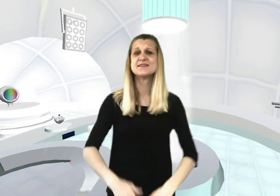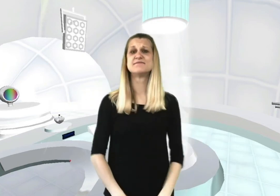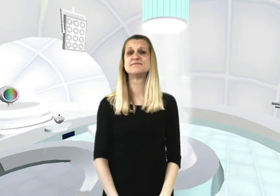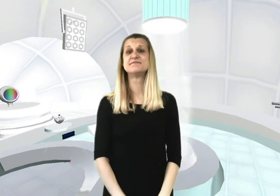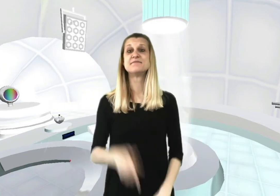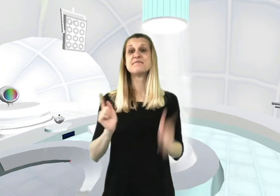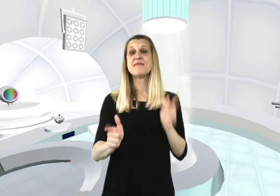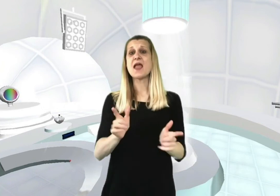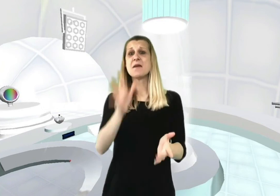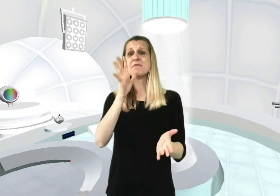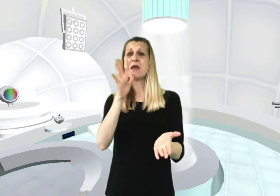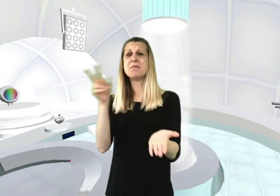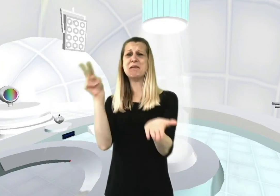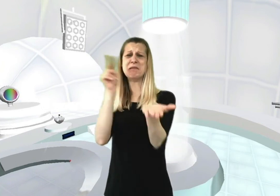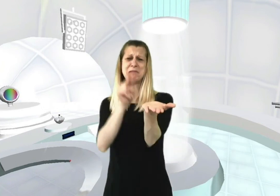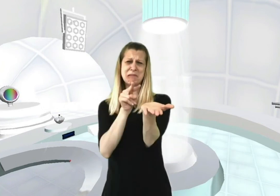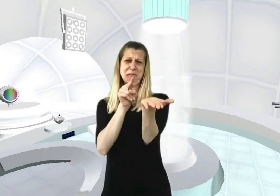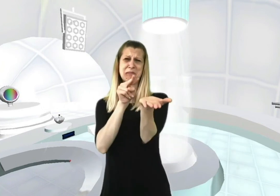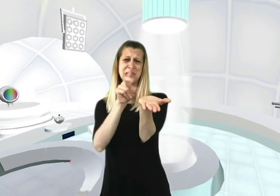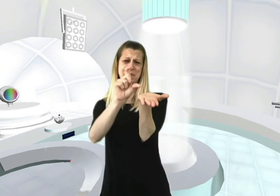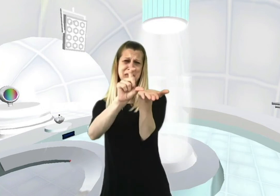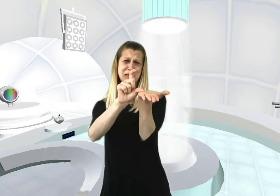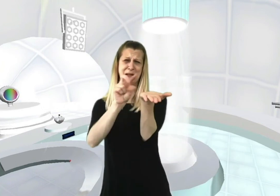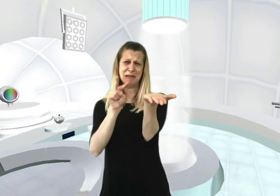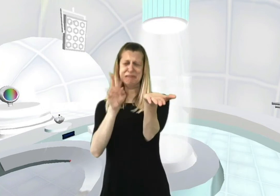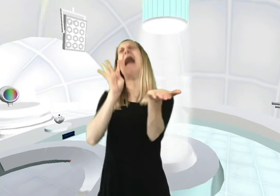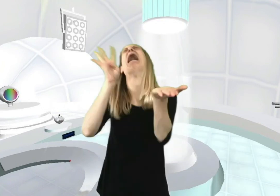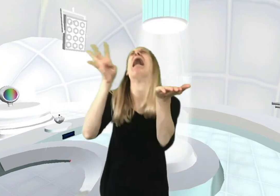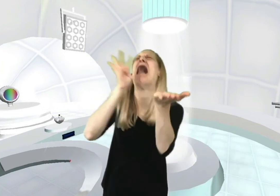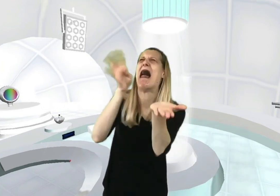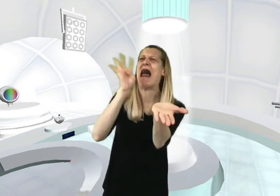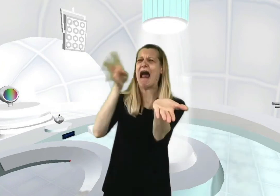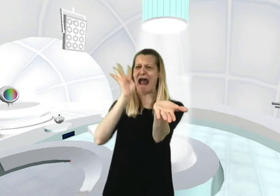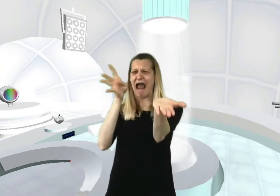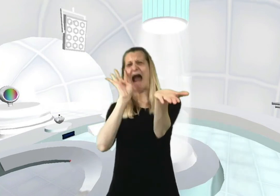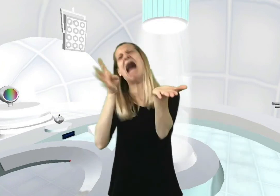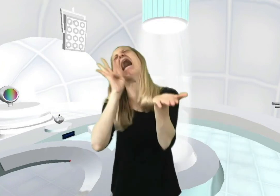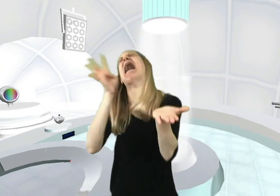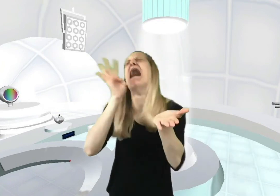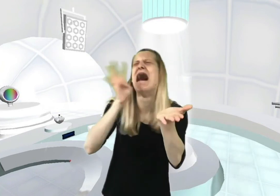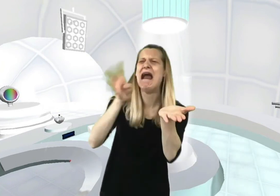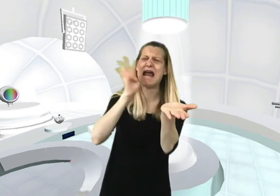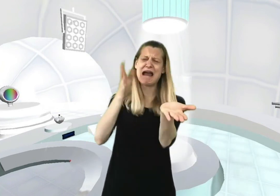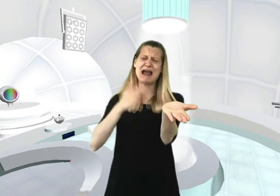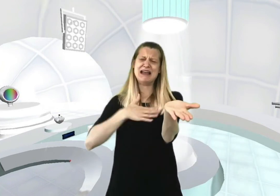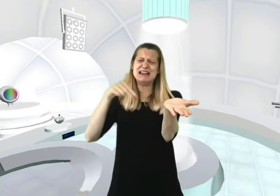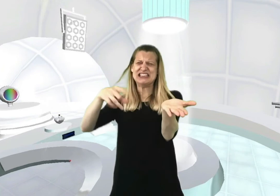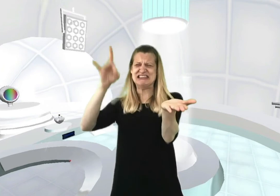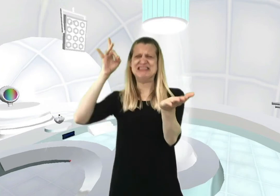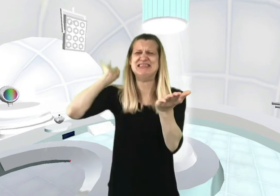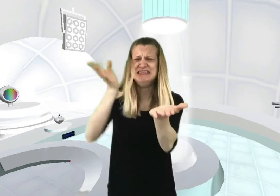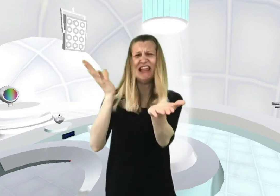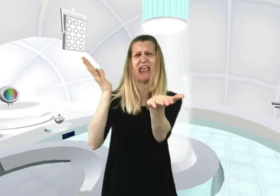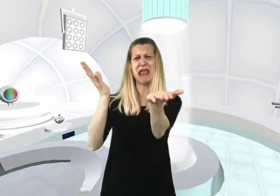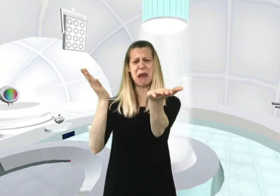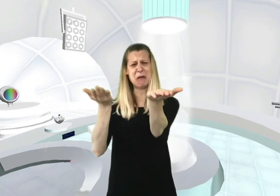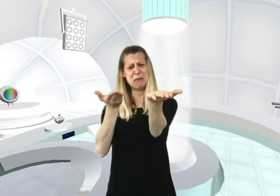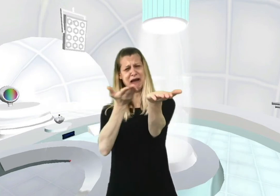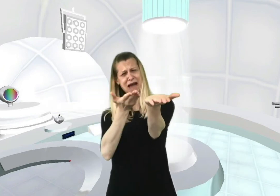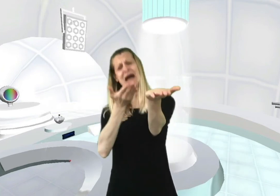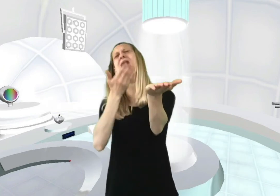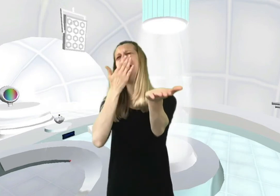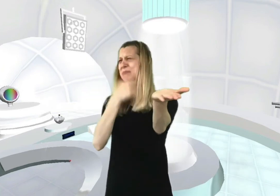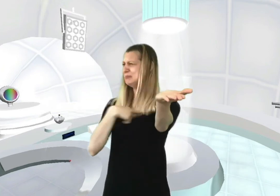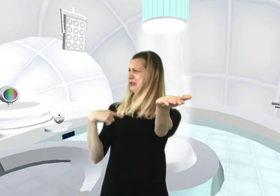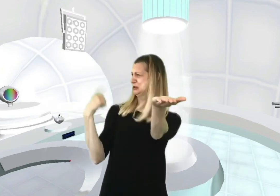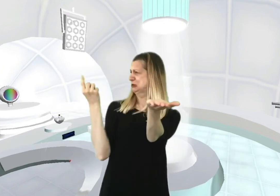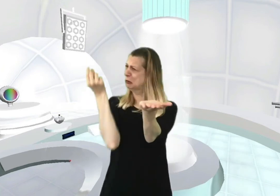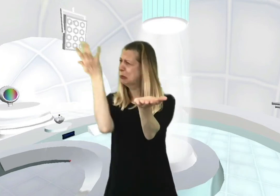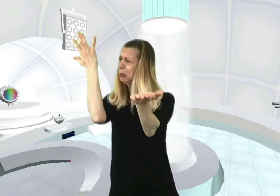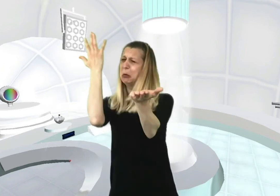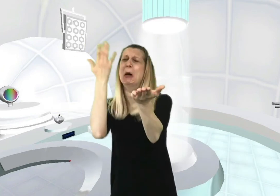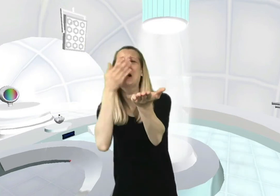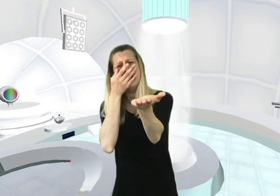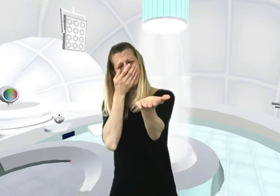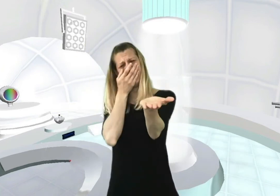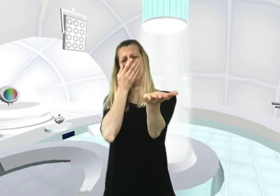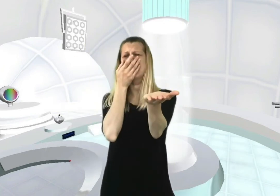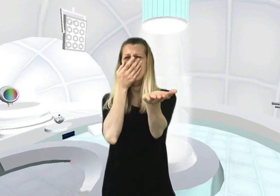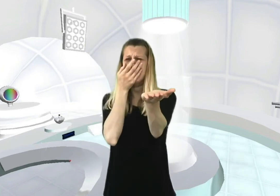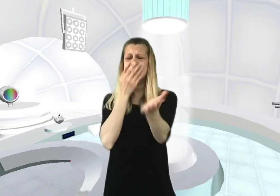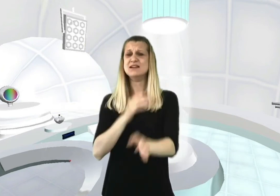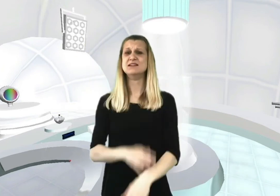"This is terrible!" wailed Mrs. Teavee. "What are we going to do?"